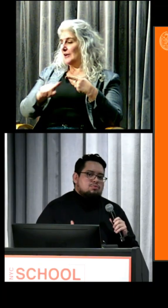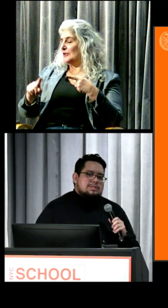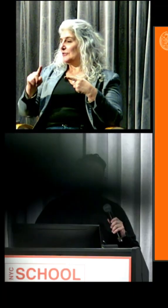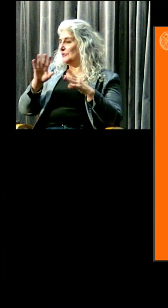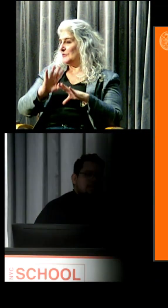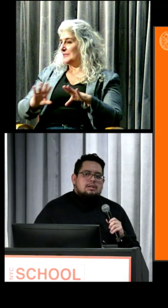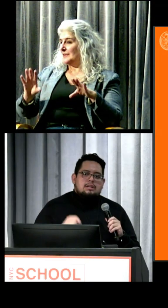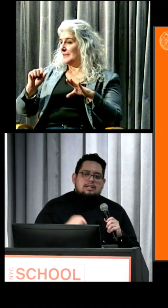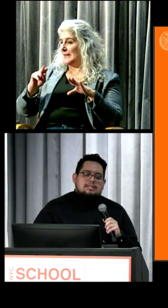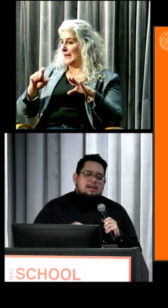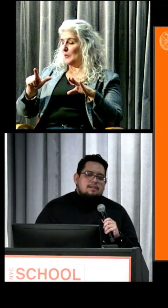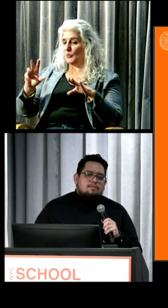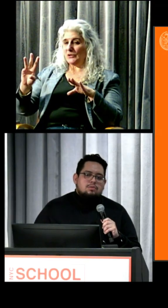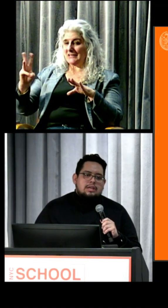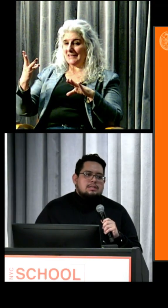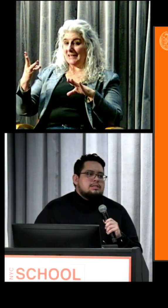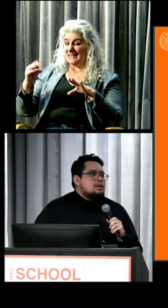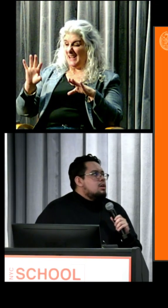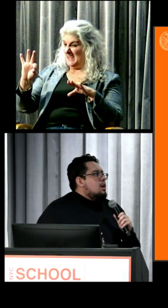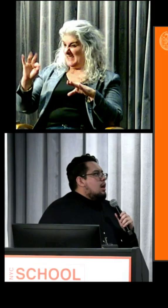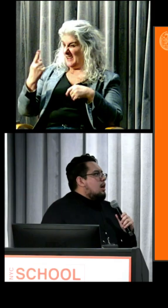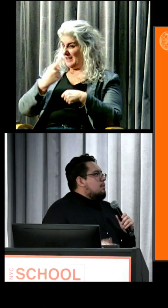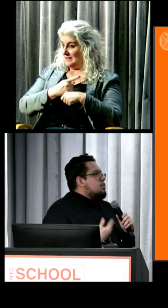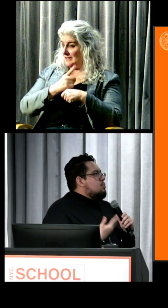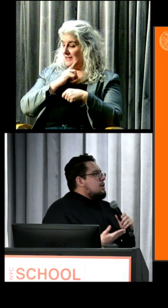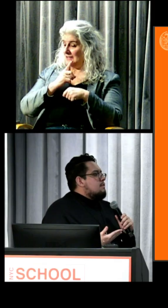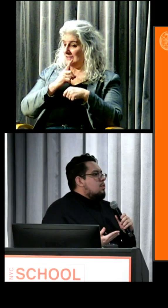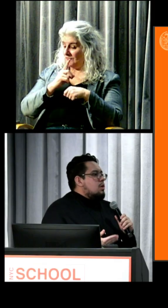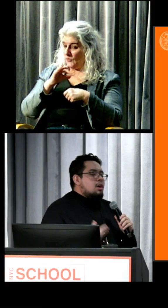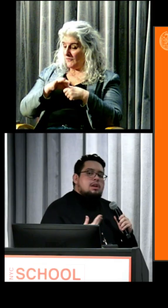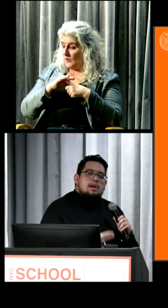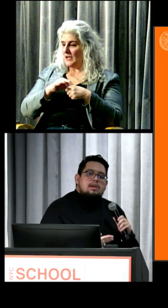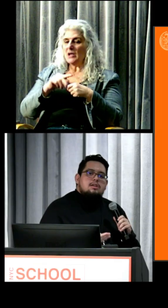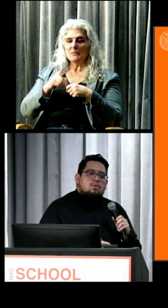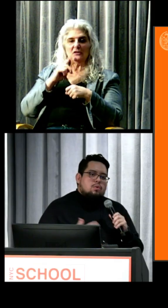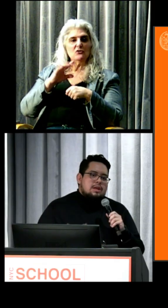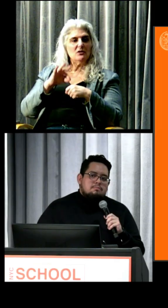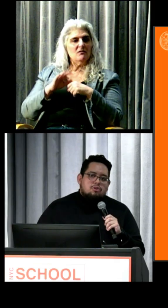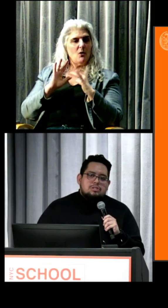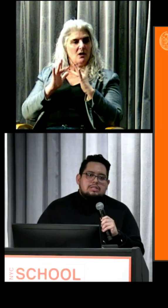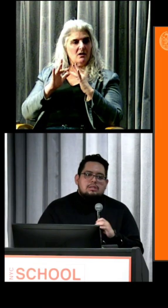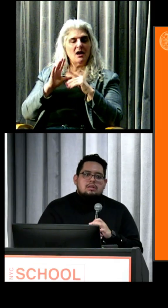can dig into more complicated data and more kind of educational interactions.